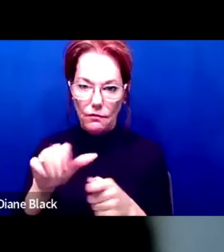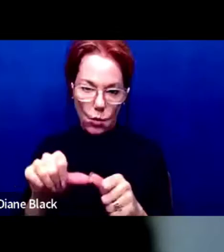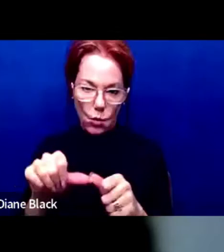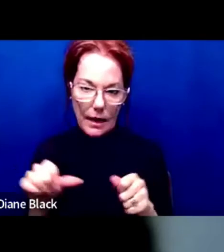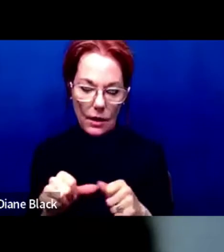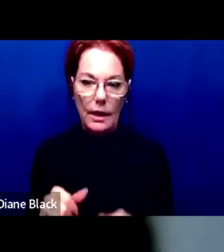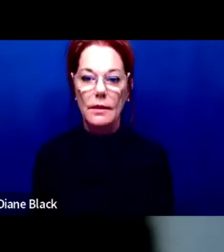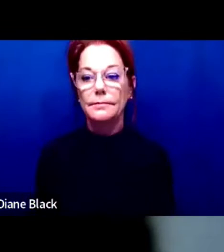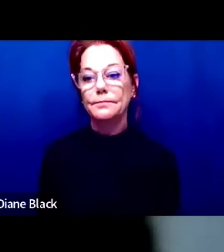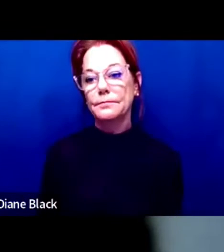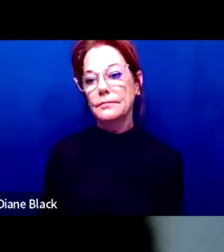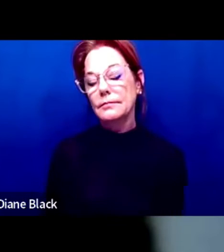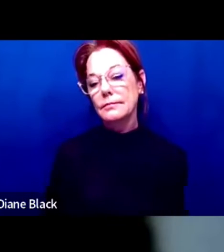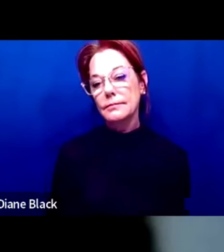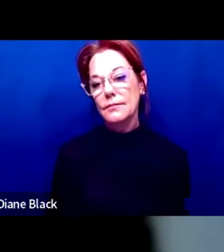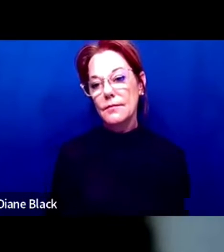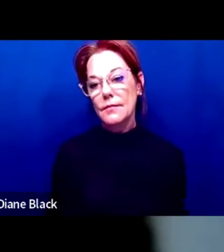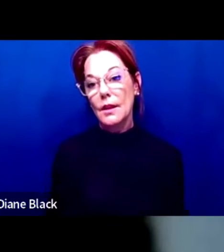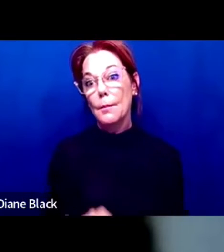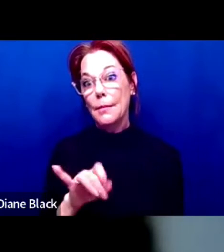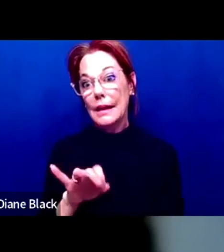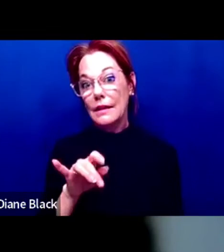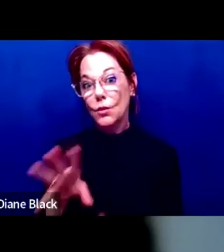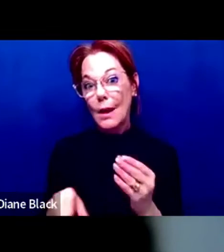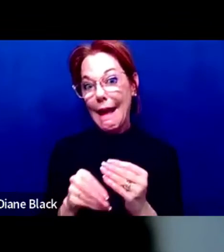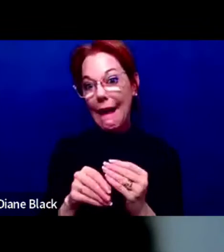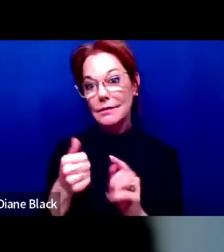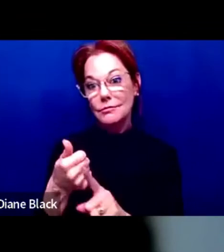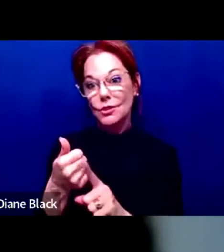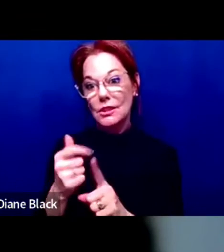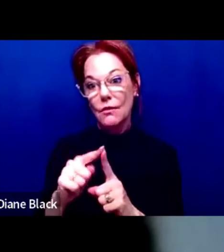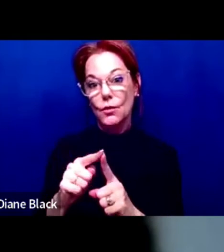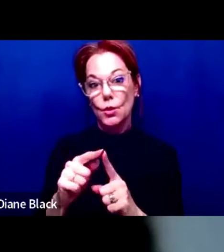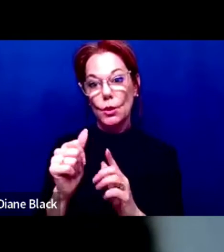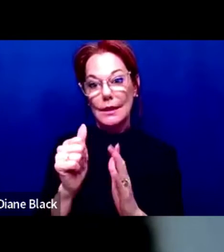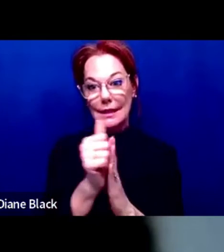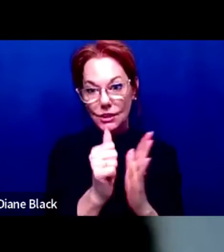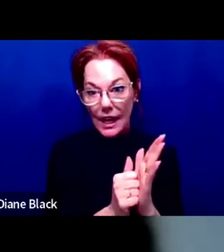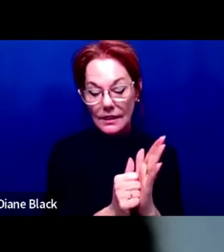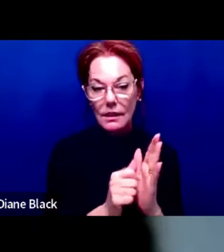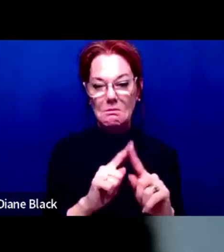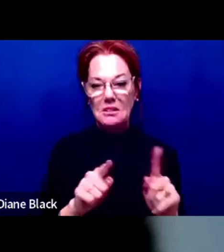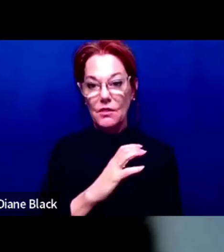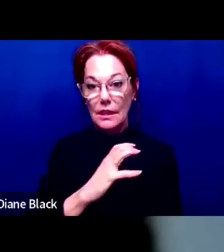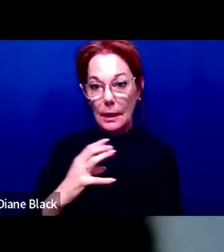of soft pedal that is to get on the agenda of different committees, and so forth, where you can start to kind of plant that seed that might need to get